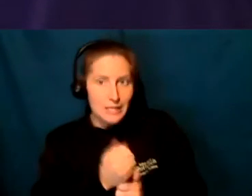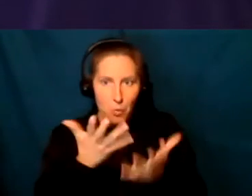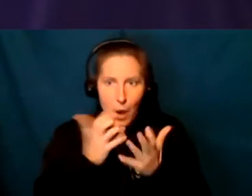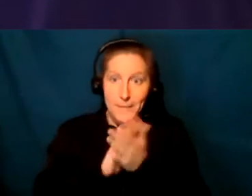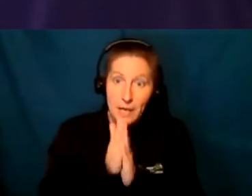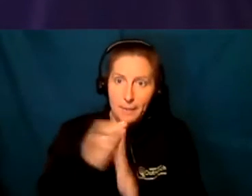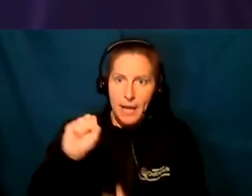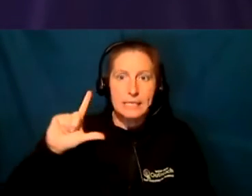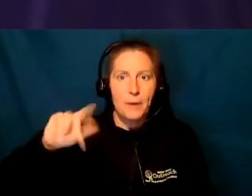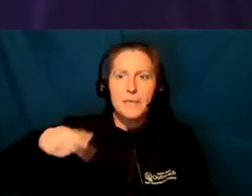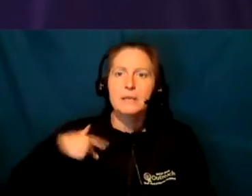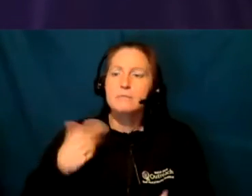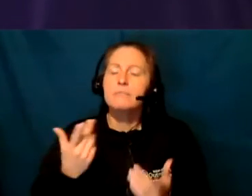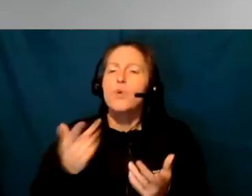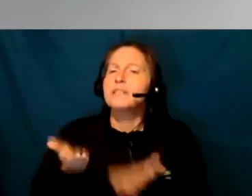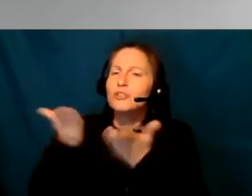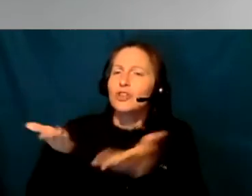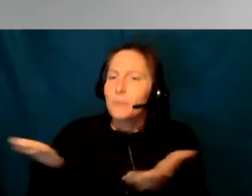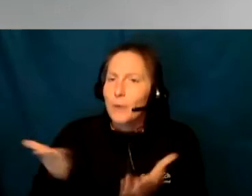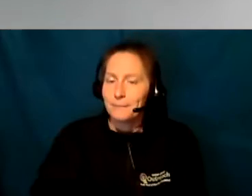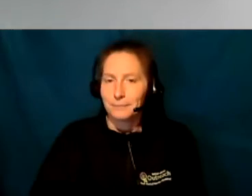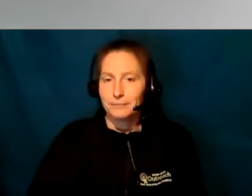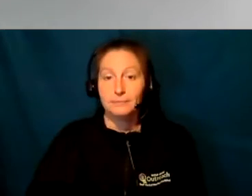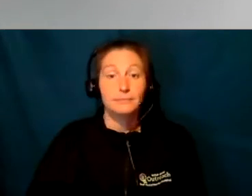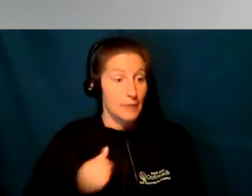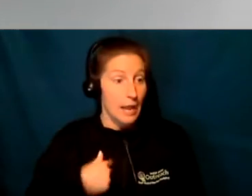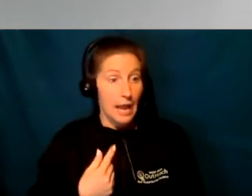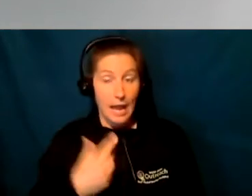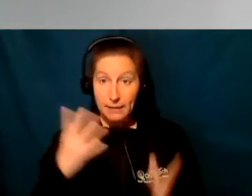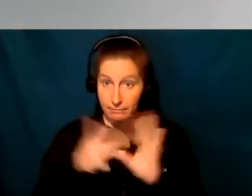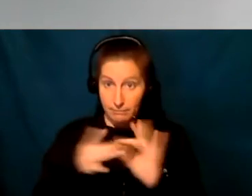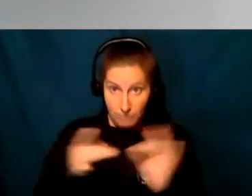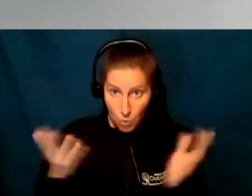Johnna: I would definitely say to go observe,